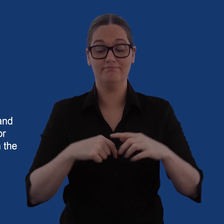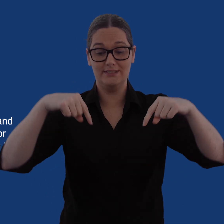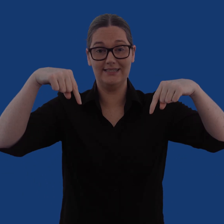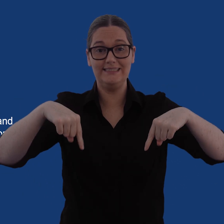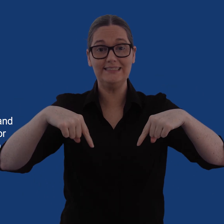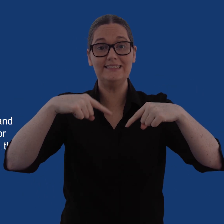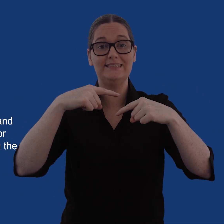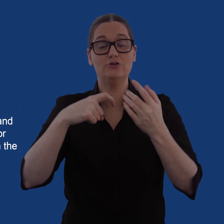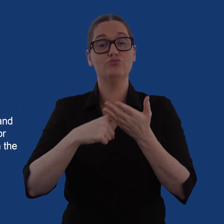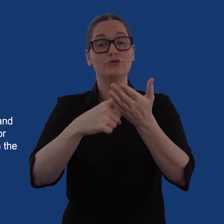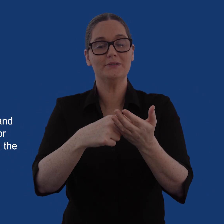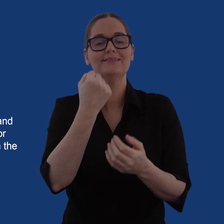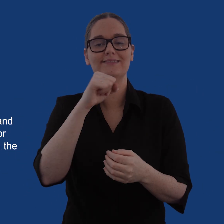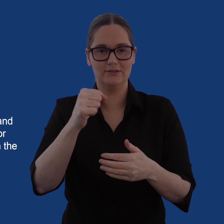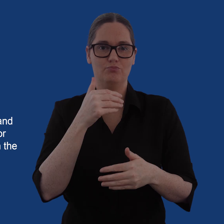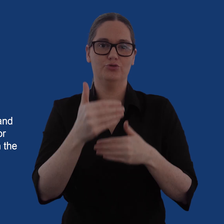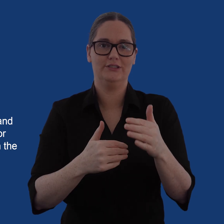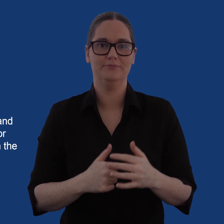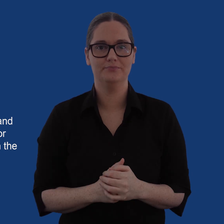This recommendation is in progress.